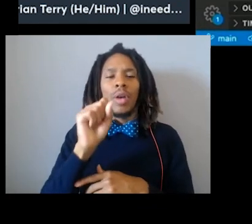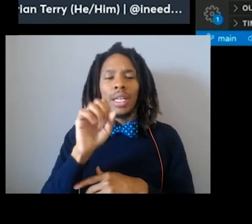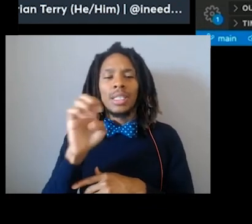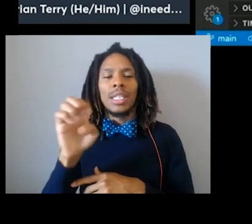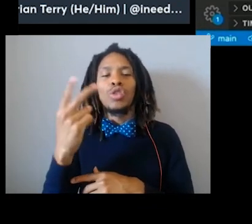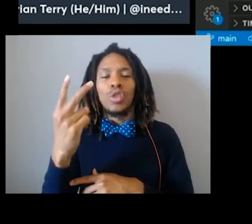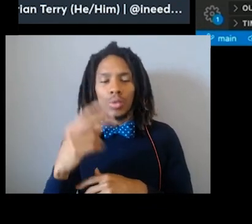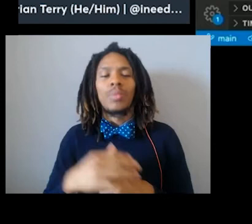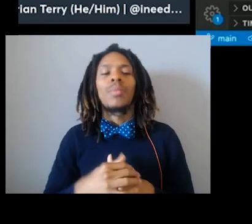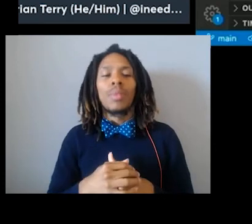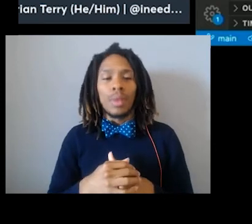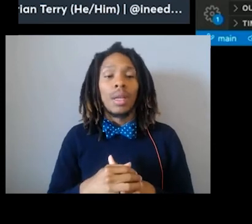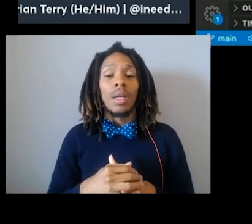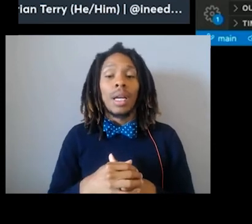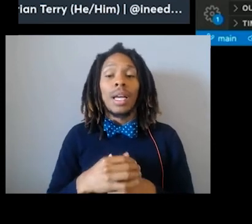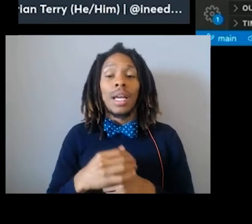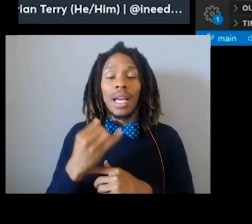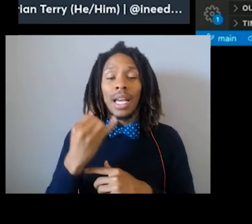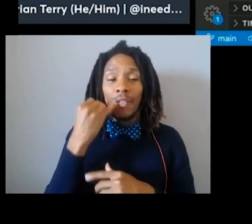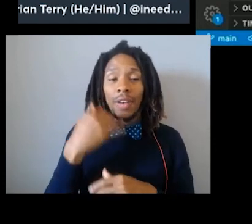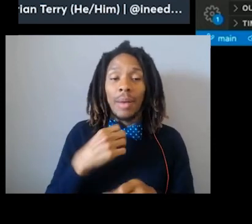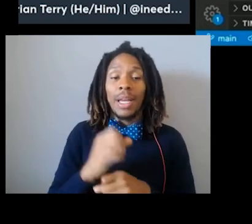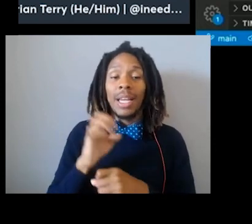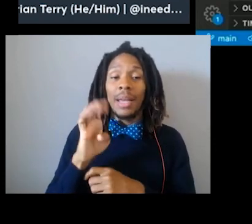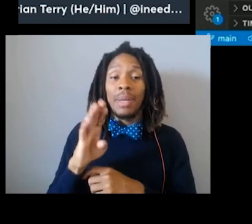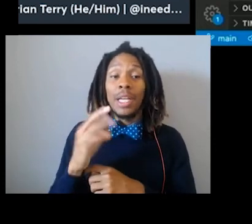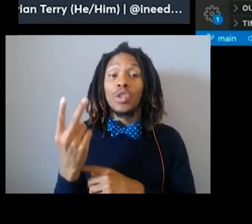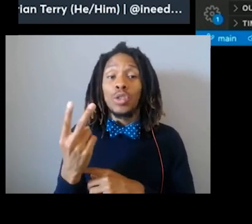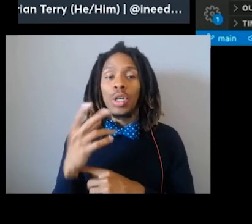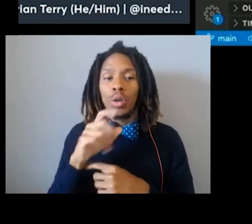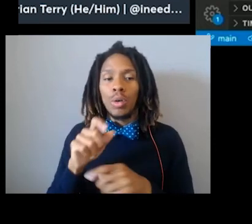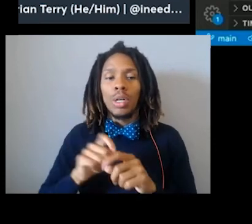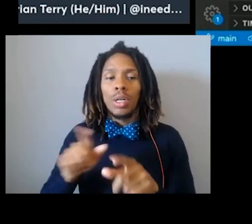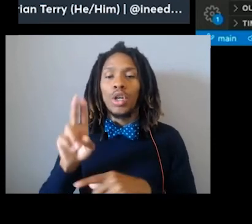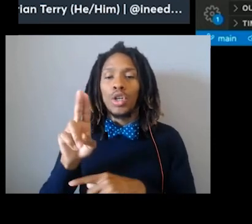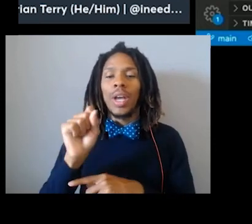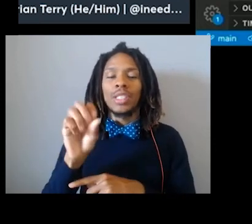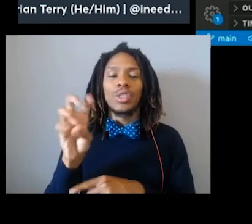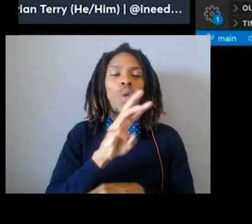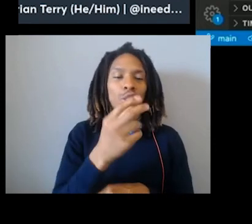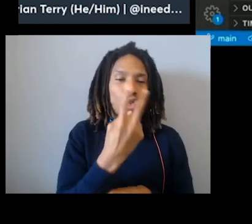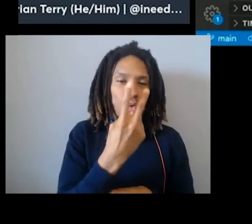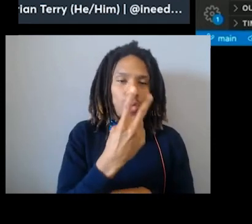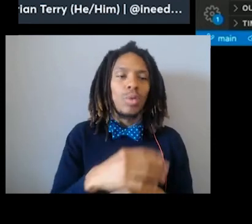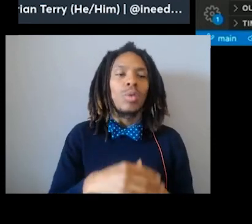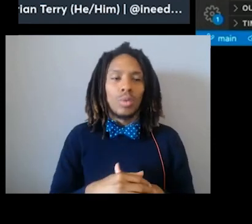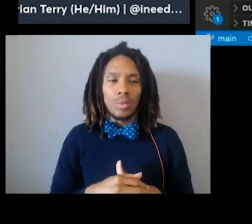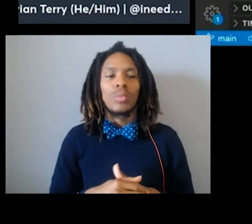If I do a make EB region two, it'll deploy to US-West-2, or again, if I wanted to do a make EB